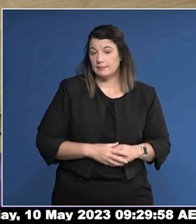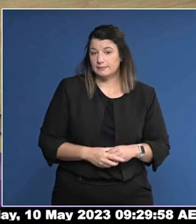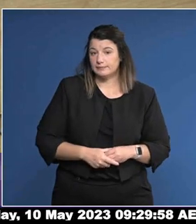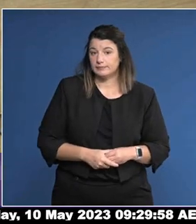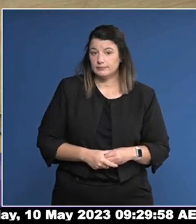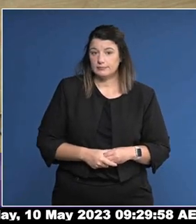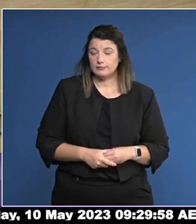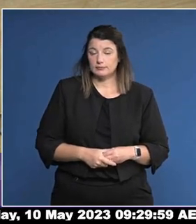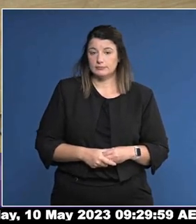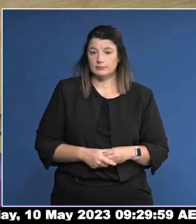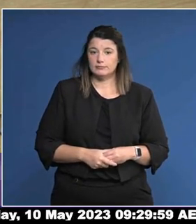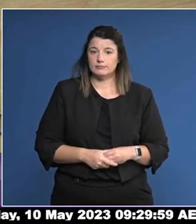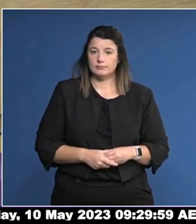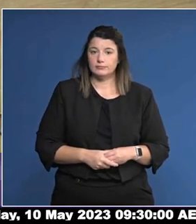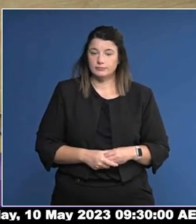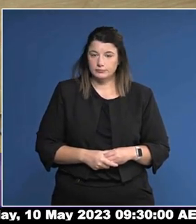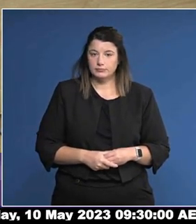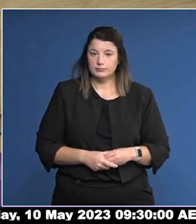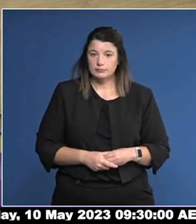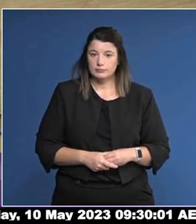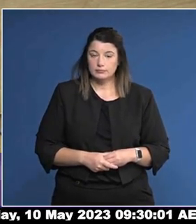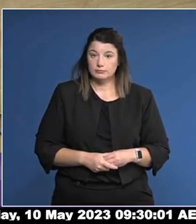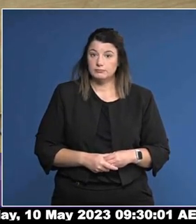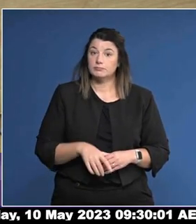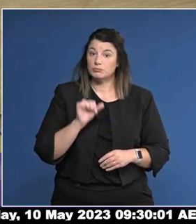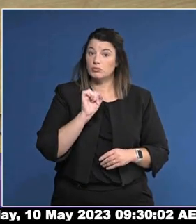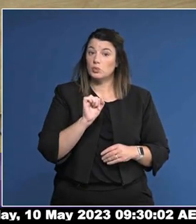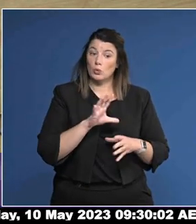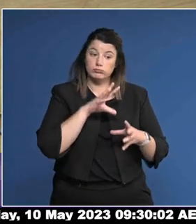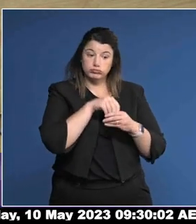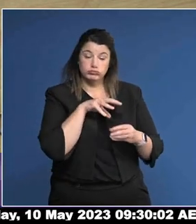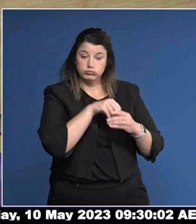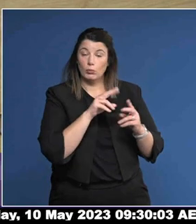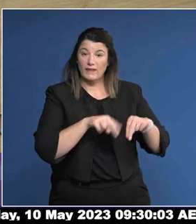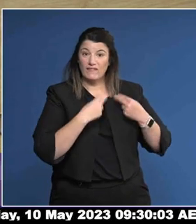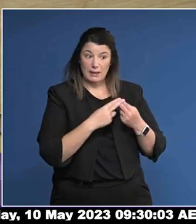involvement with the family spans almost a 20-year period, and during that time the